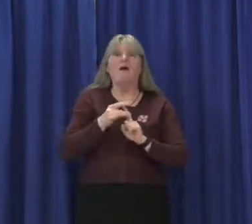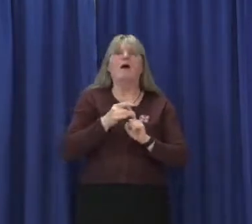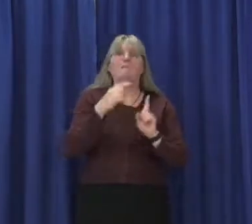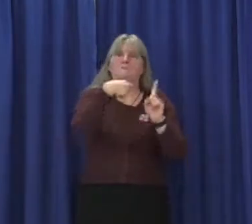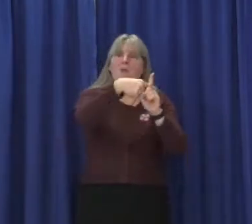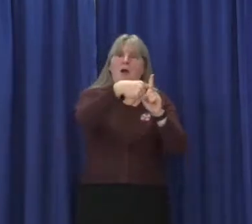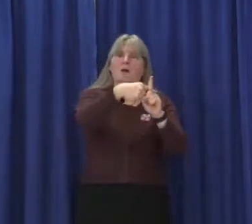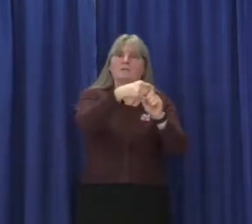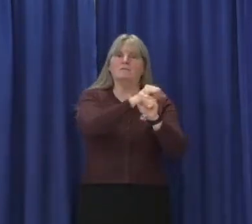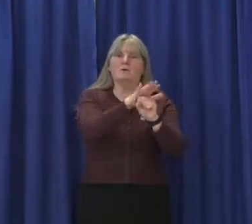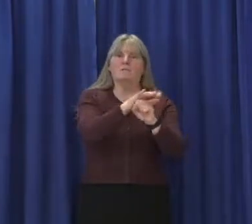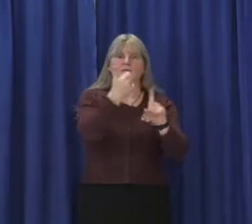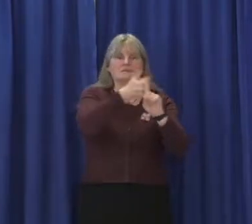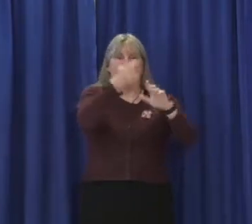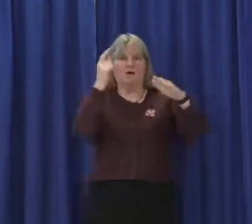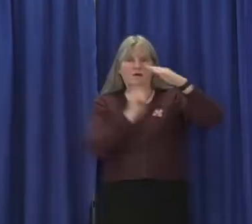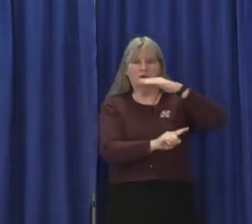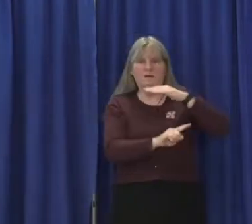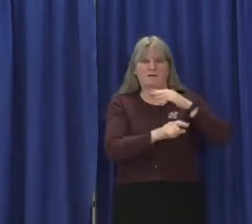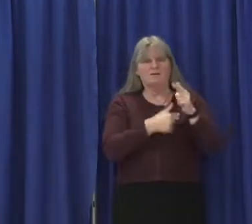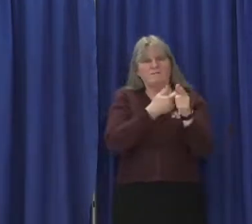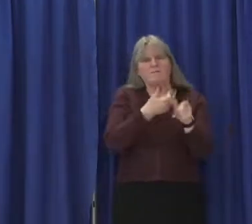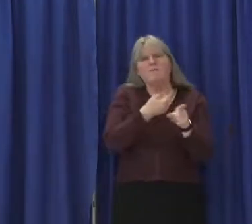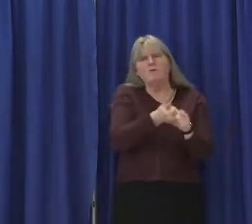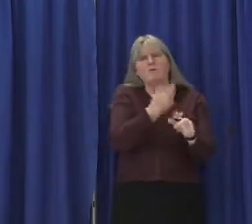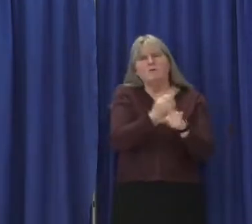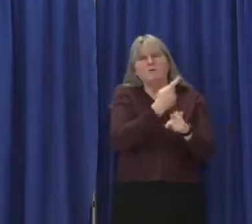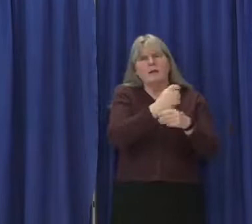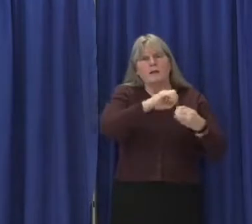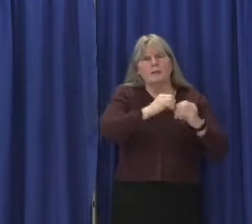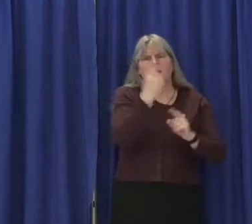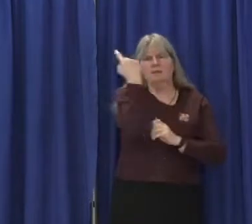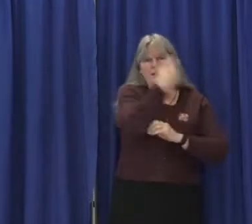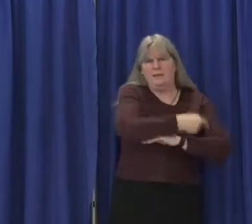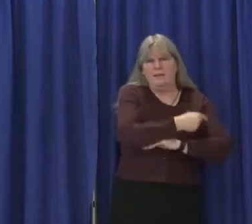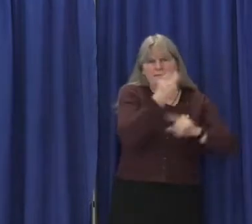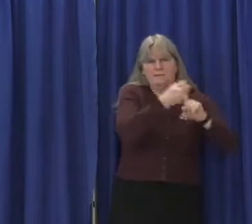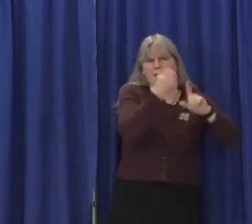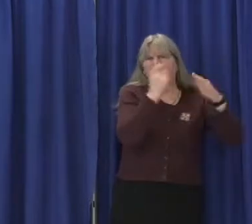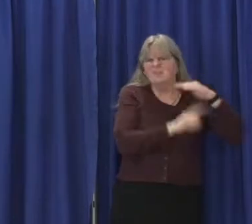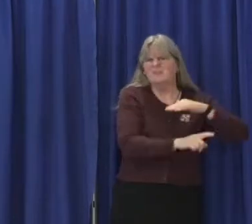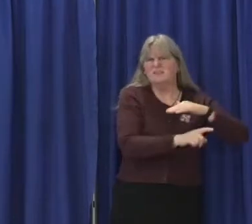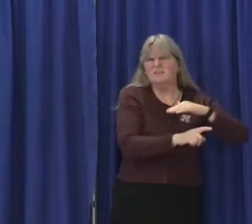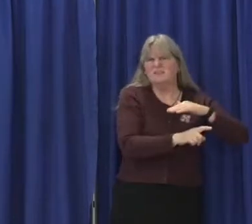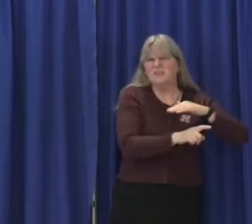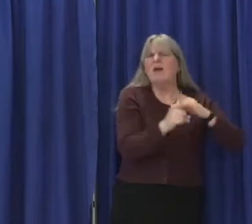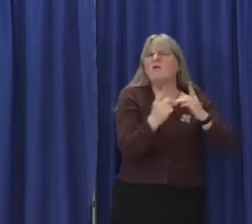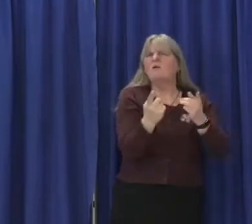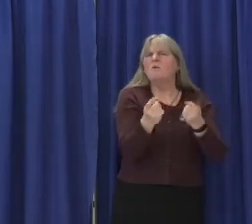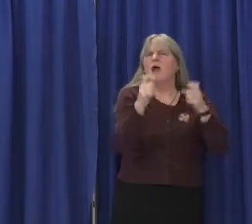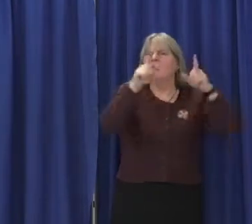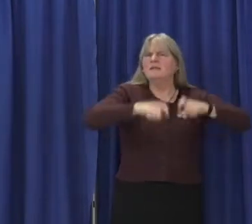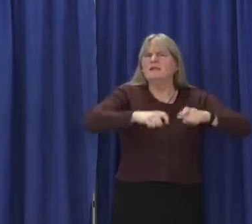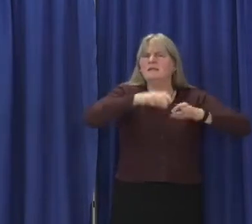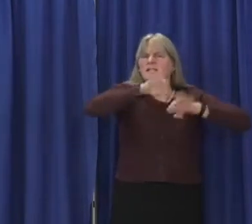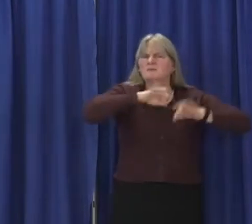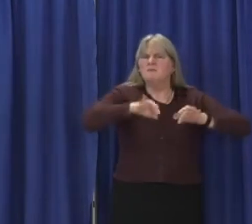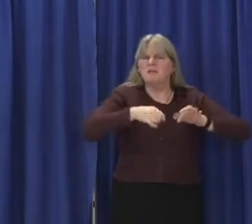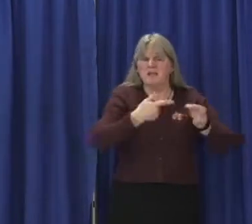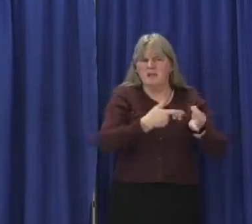self-isolate for the appropriate number of days, as provided in the rapid test instructions, and follow the